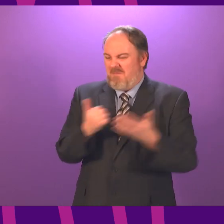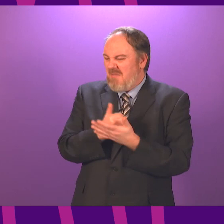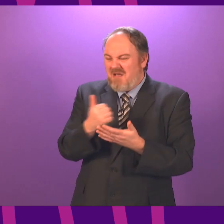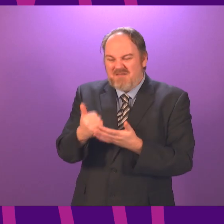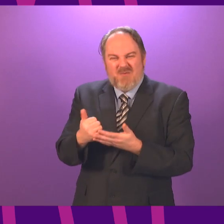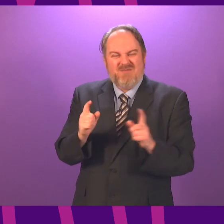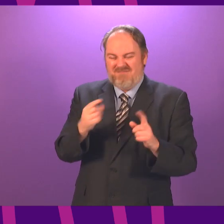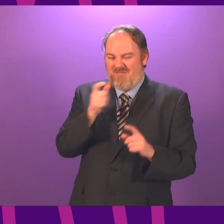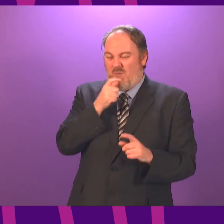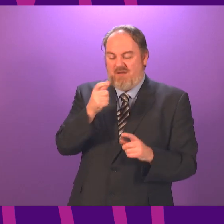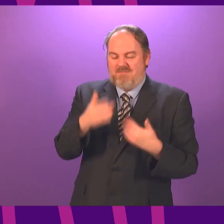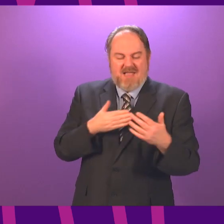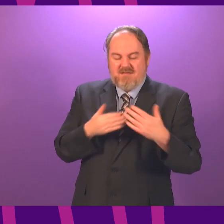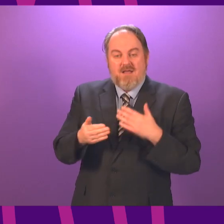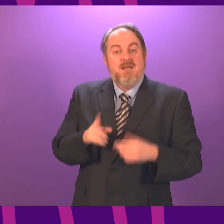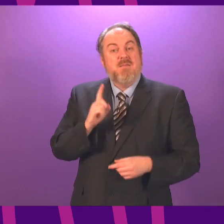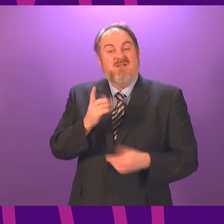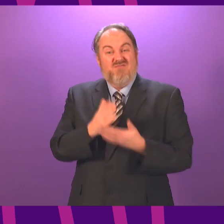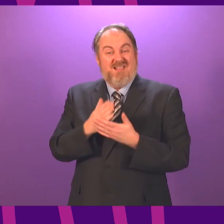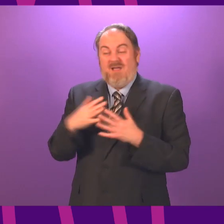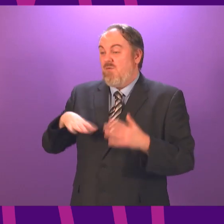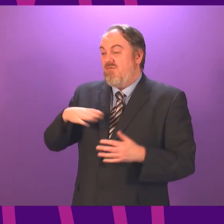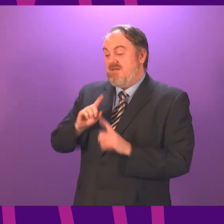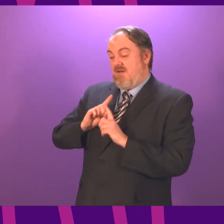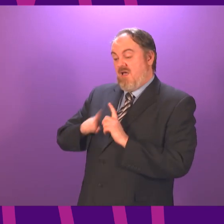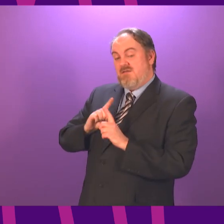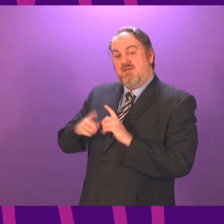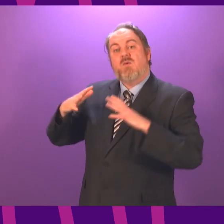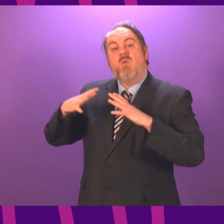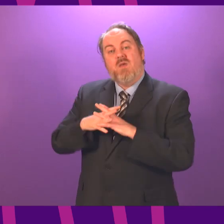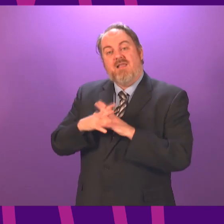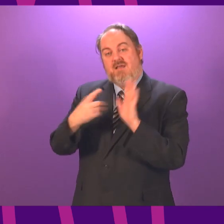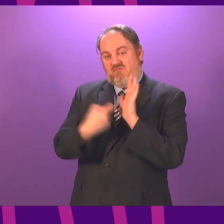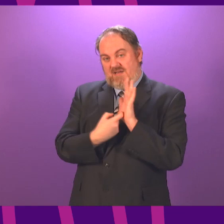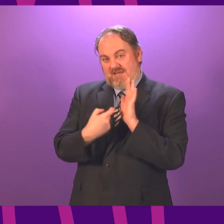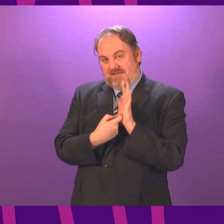to add to what I said to Willie Rennie. Suffice it to say that, yes, we should think properly,